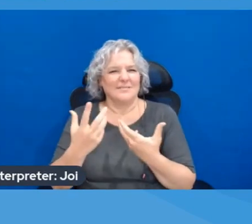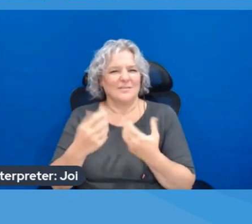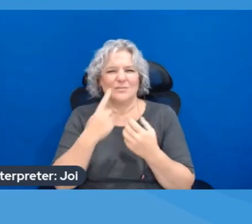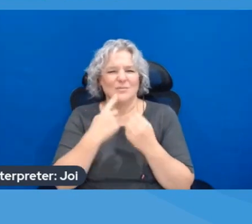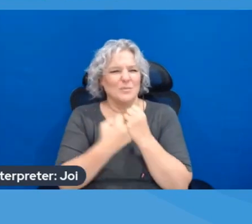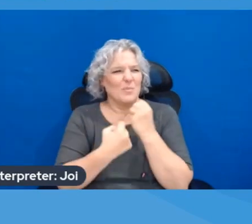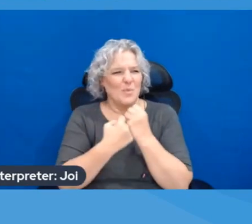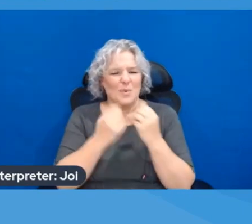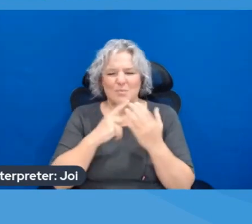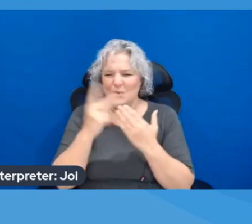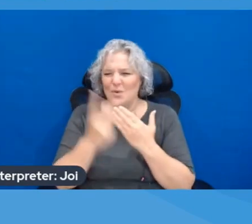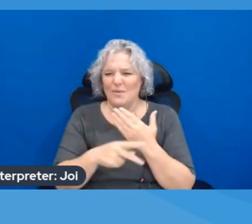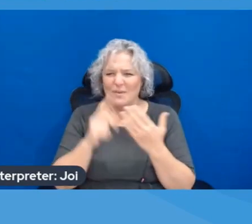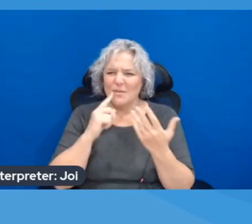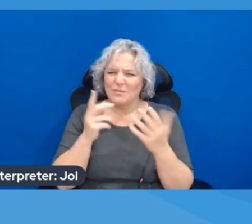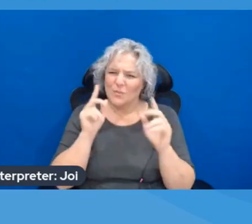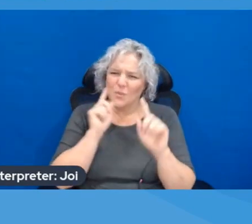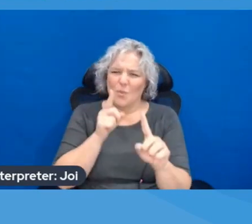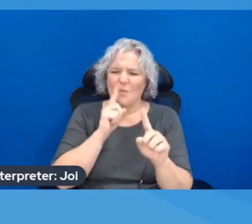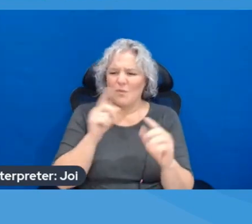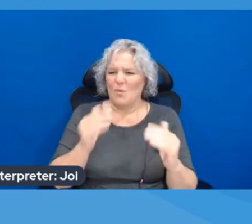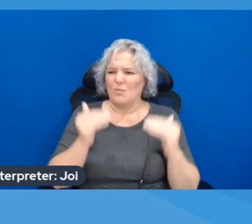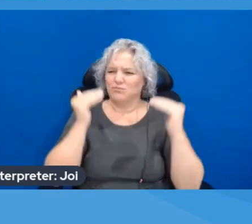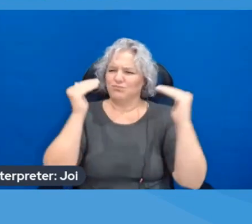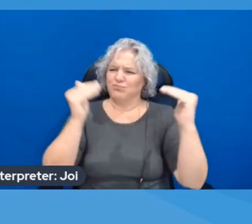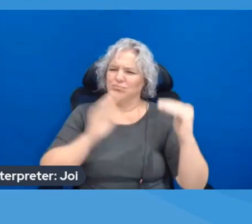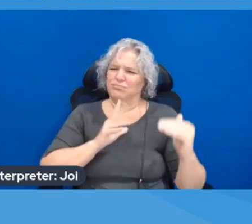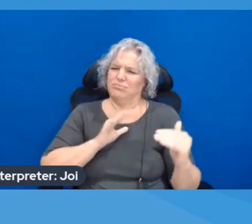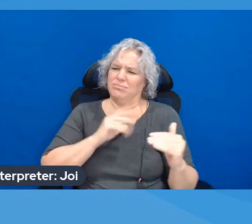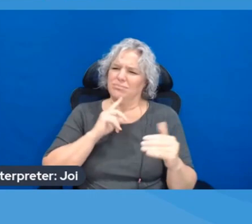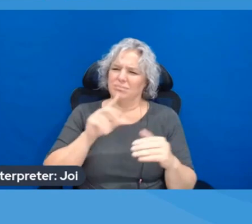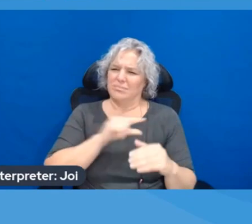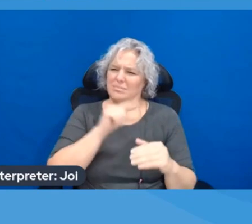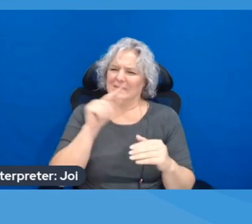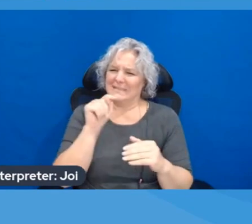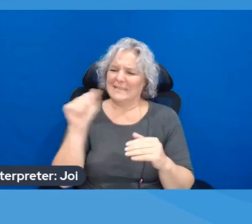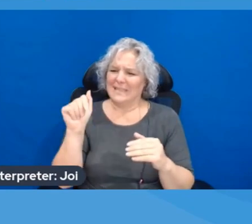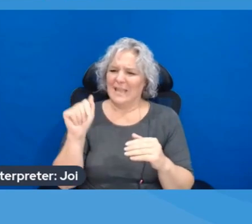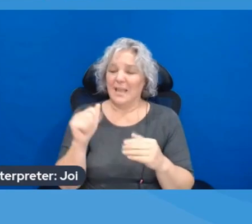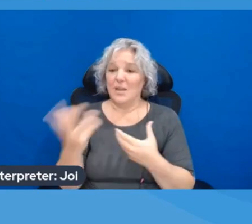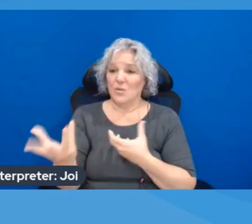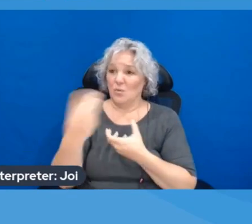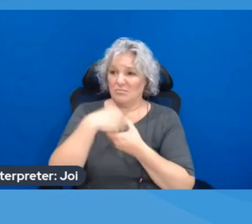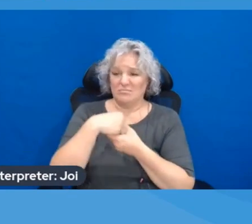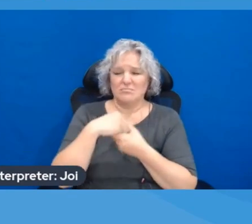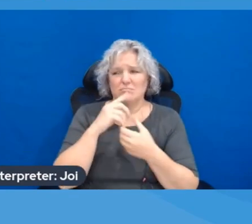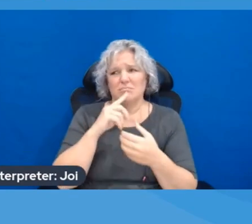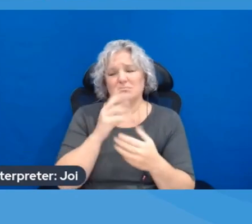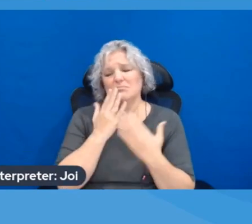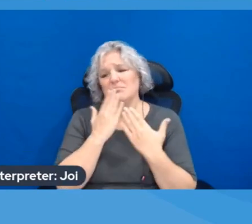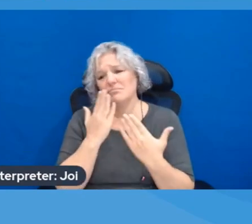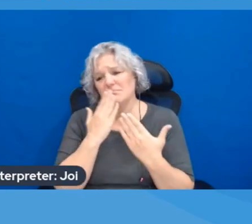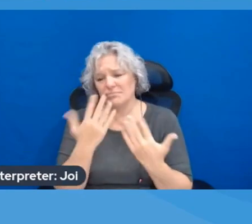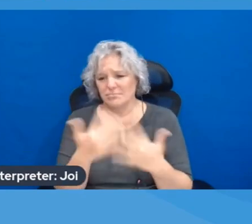of high quality TA. Your voice and partnership have been invaluable to the field. Thank you.